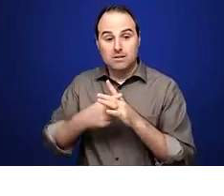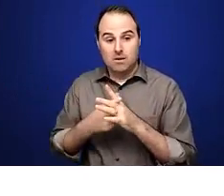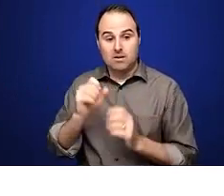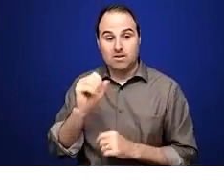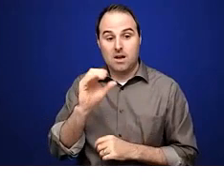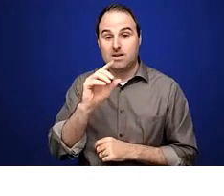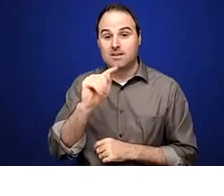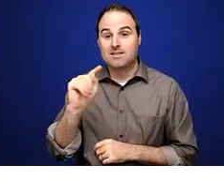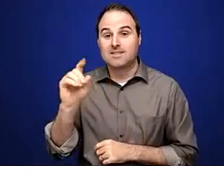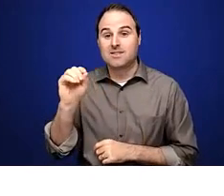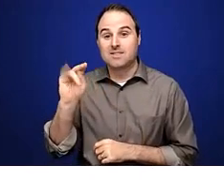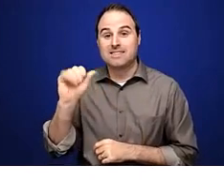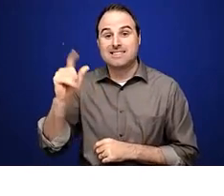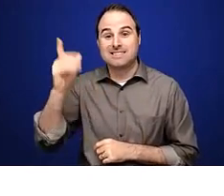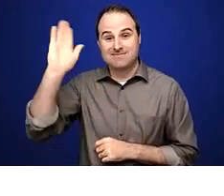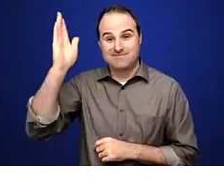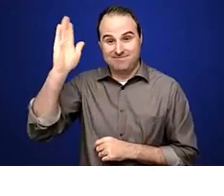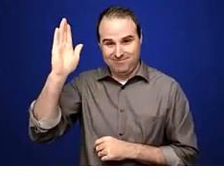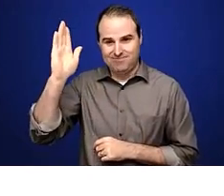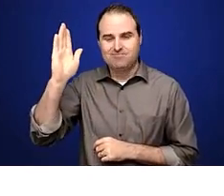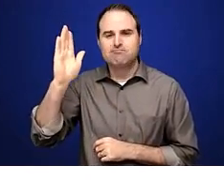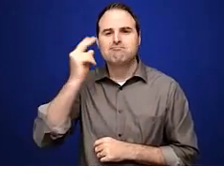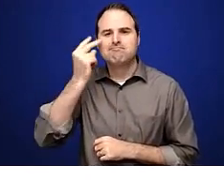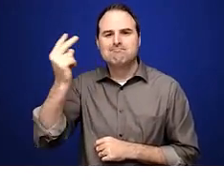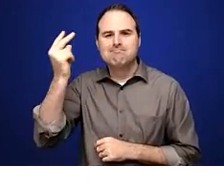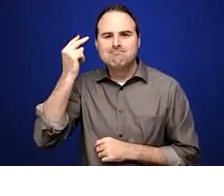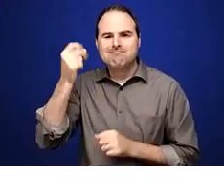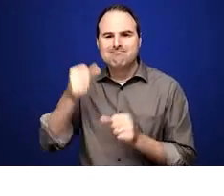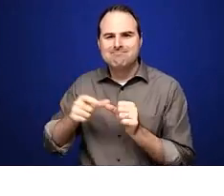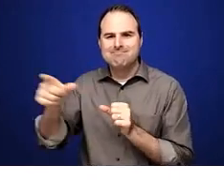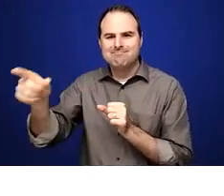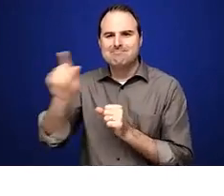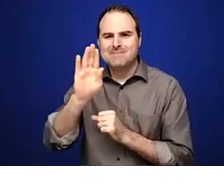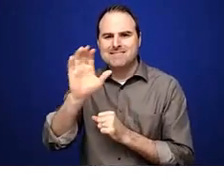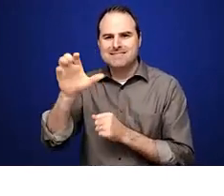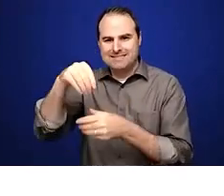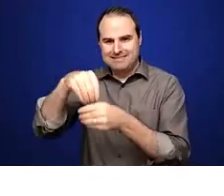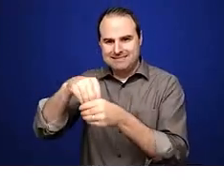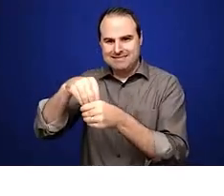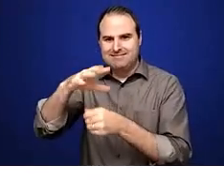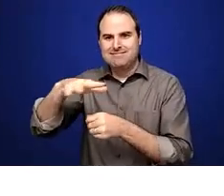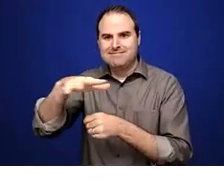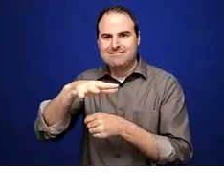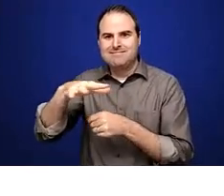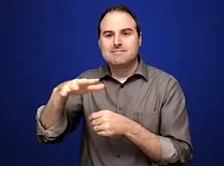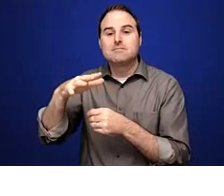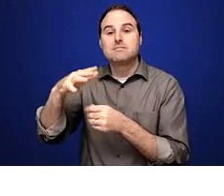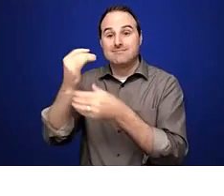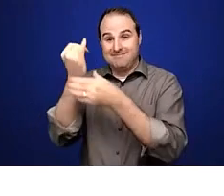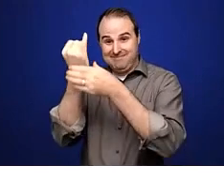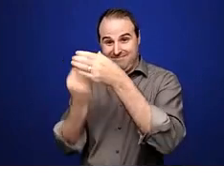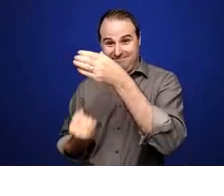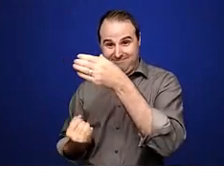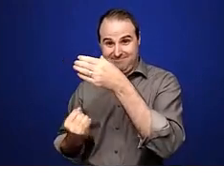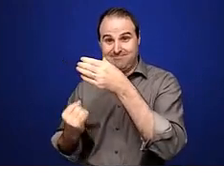on the BC Interior Spinal Cord Injury, or SCI, Health. Scott, could you join me on camera, please?